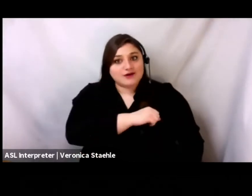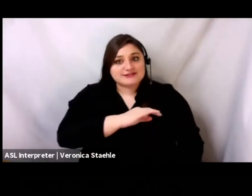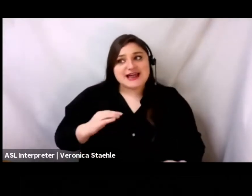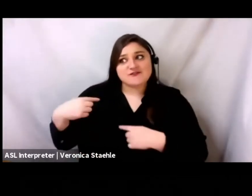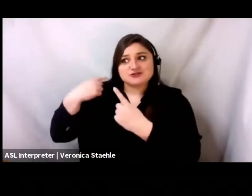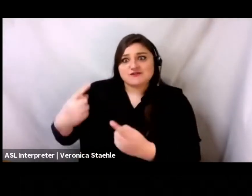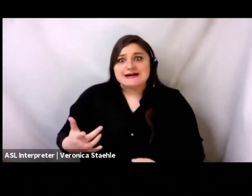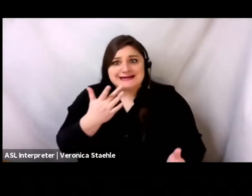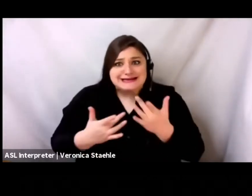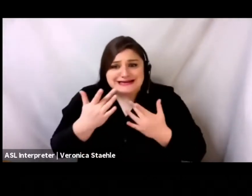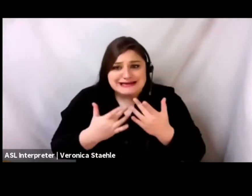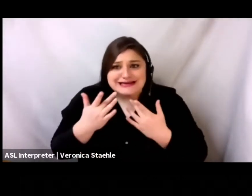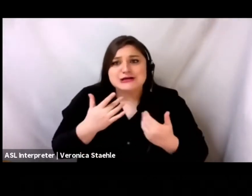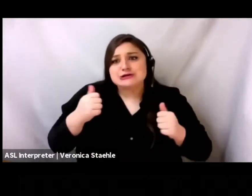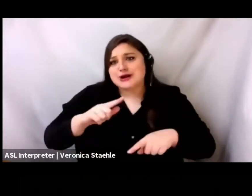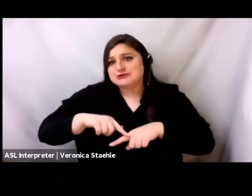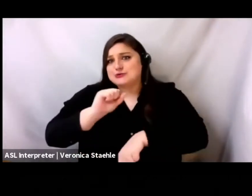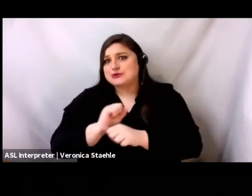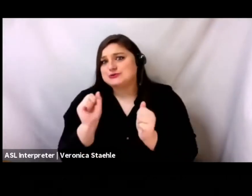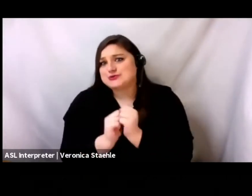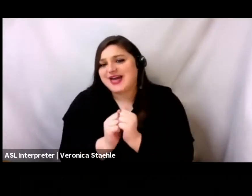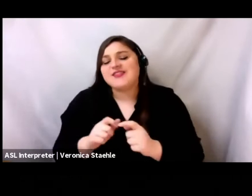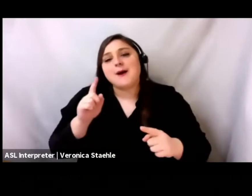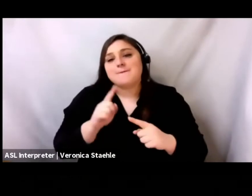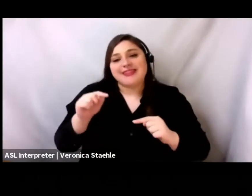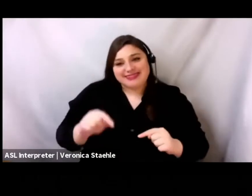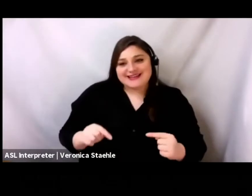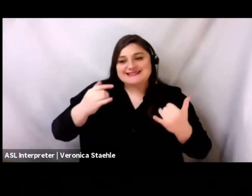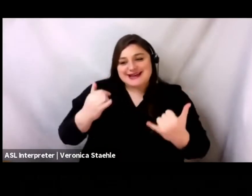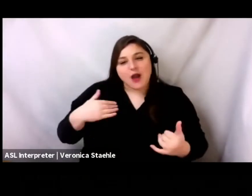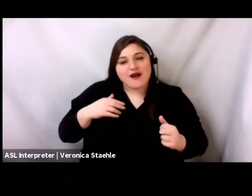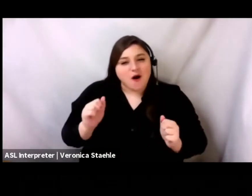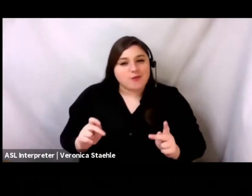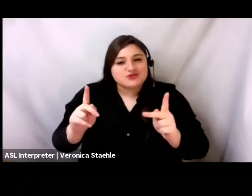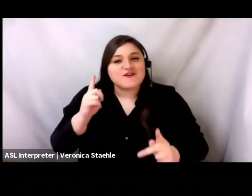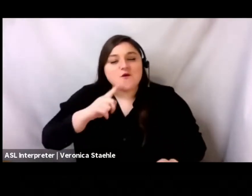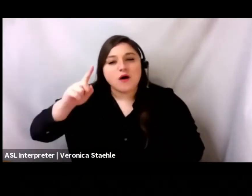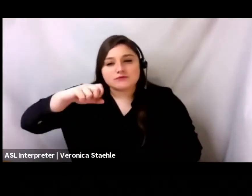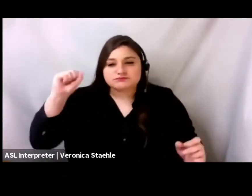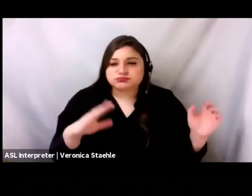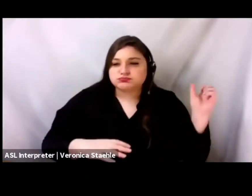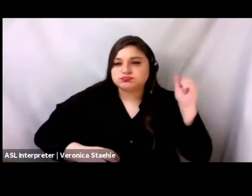and it really became a place of collaboration and we were constantly asking the artists,